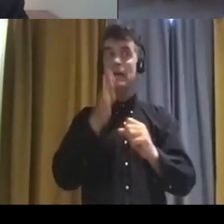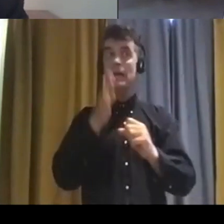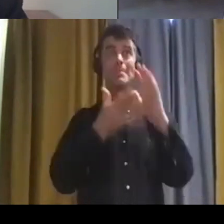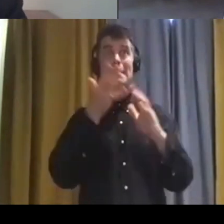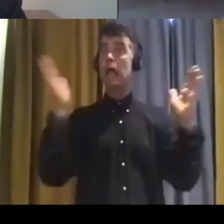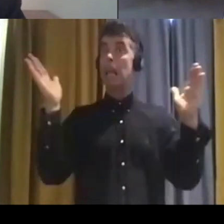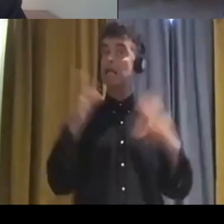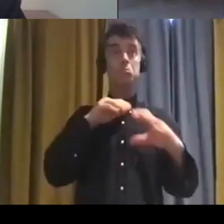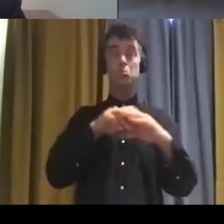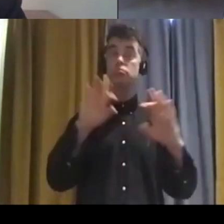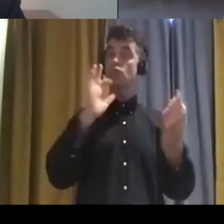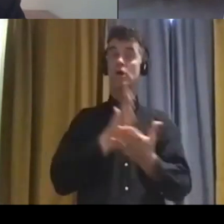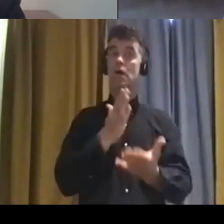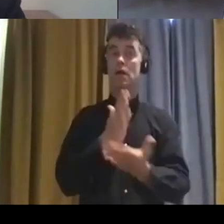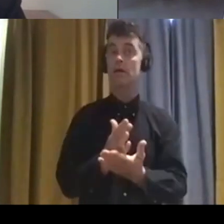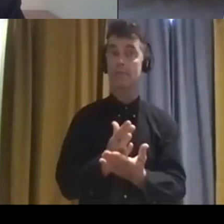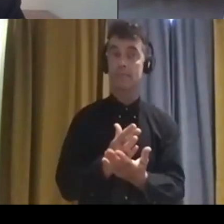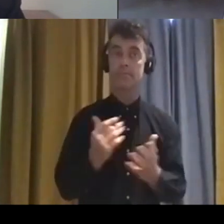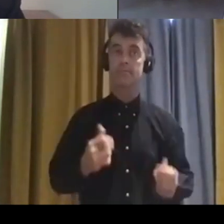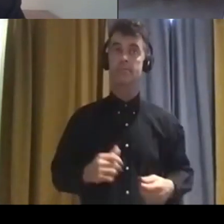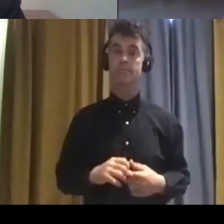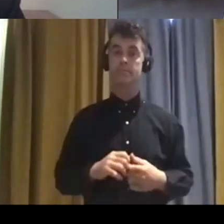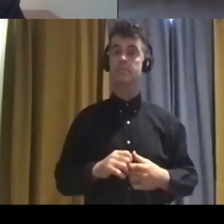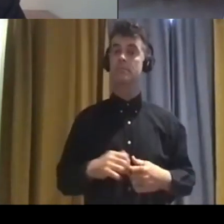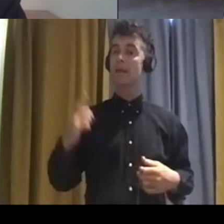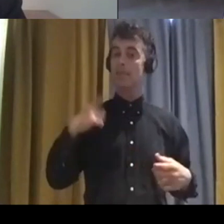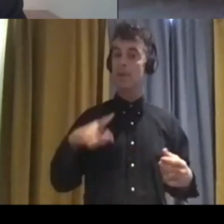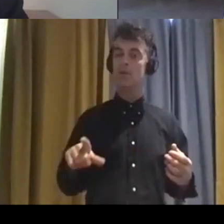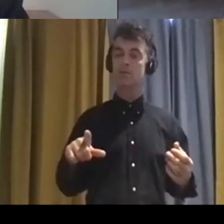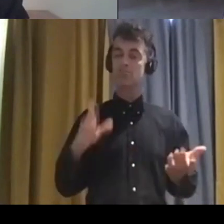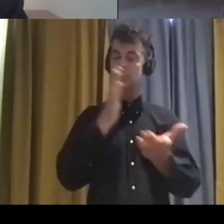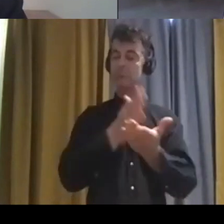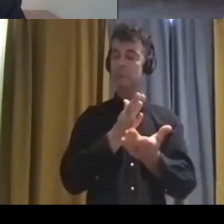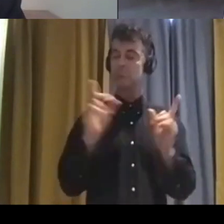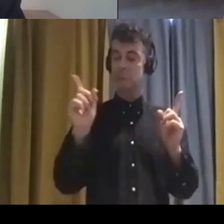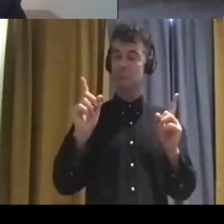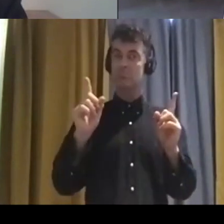the investments in the impact space, because actually it's highlighting some of the key